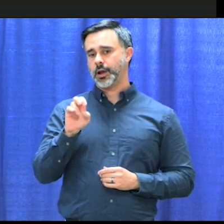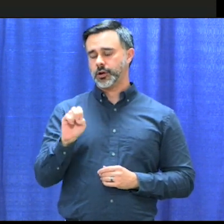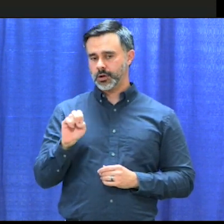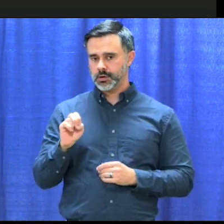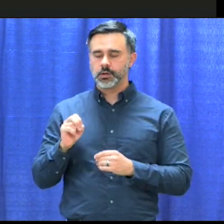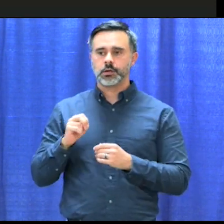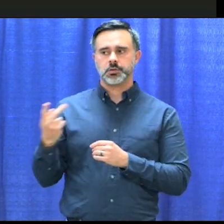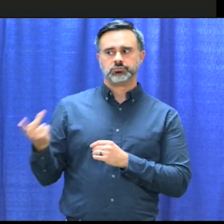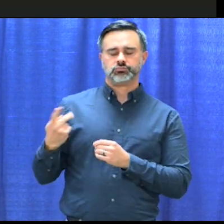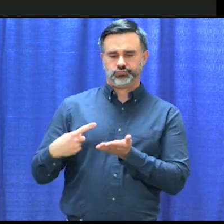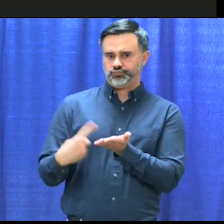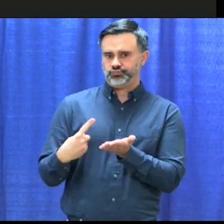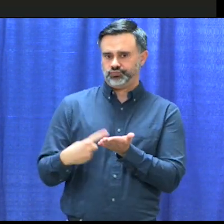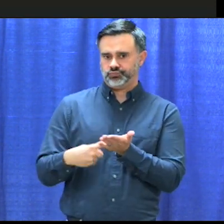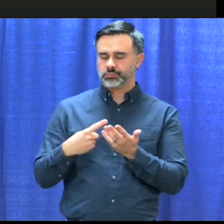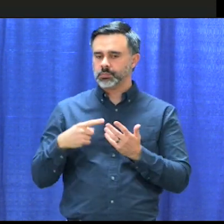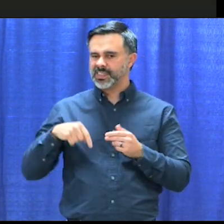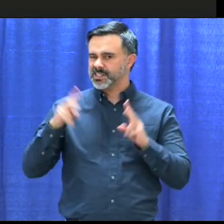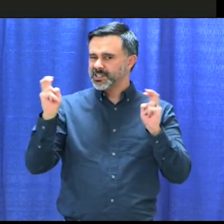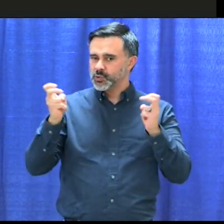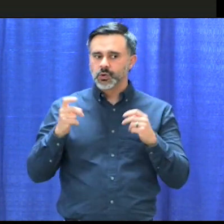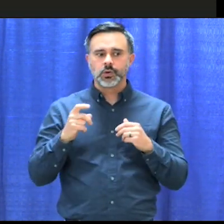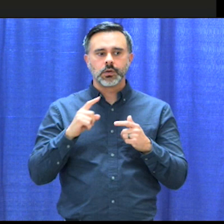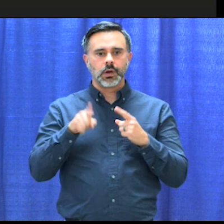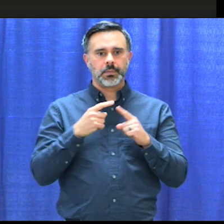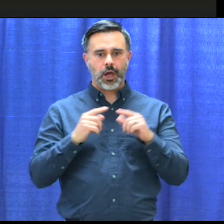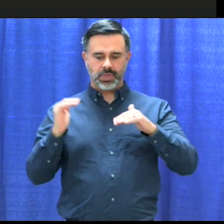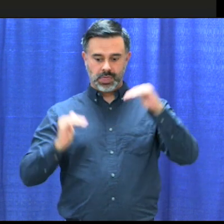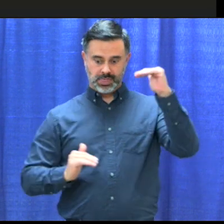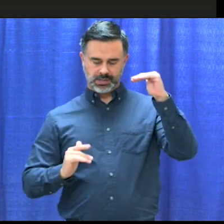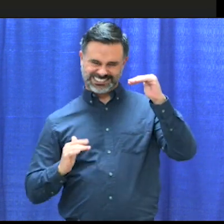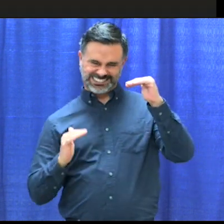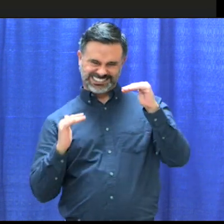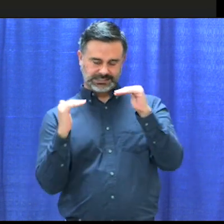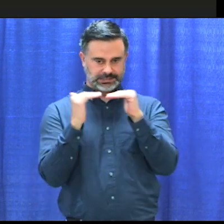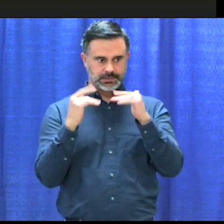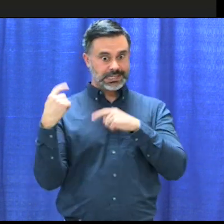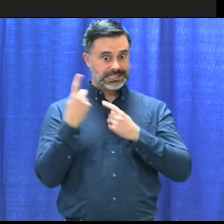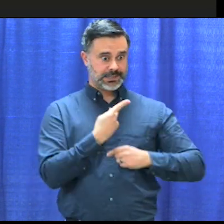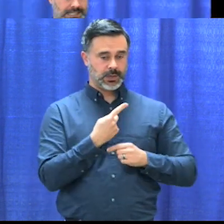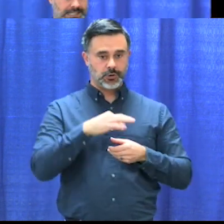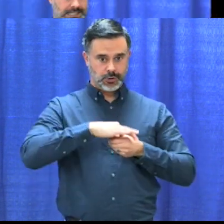working on this issue of closing the digital divide since we were elected in 2014.